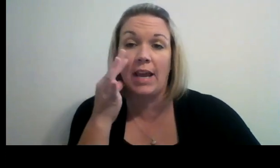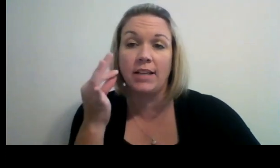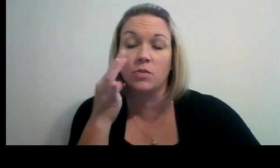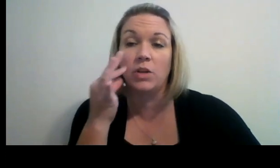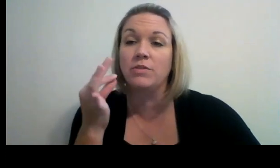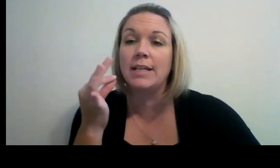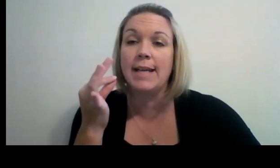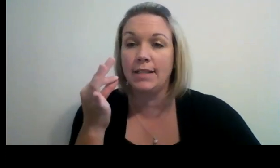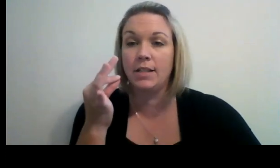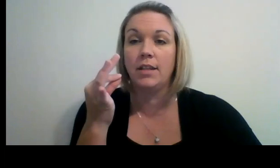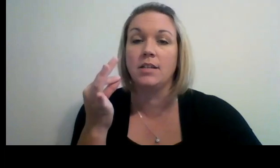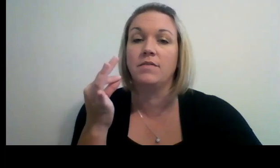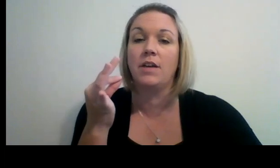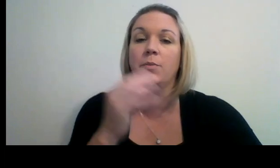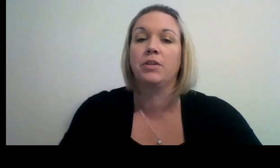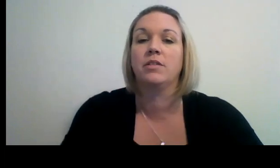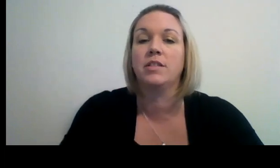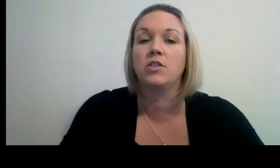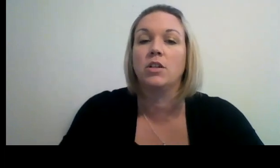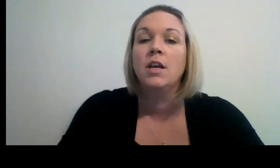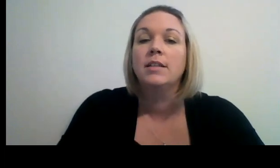cats. We don't need an 's on the end of that for pluralization.